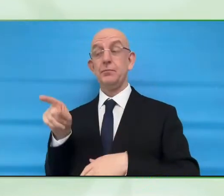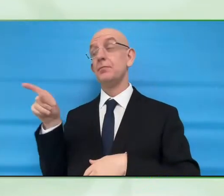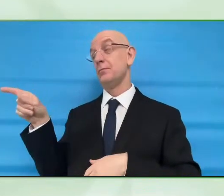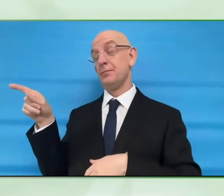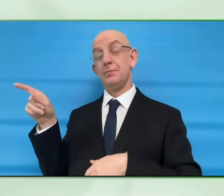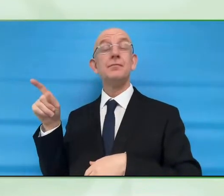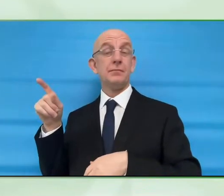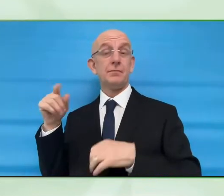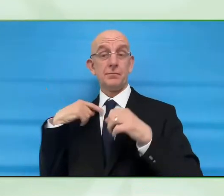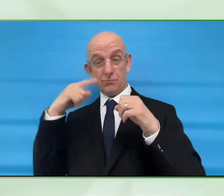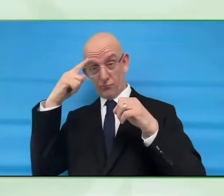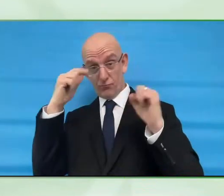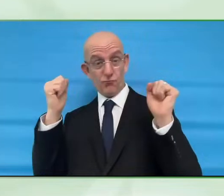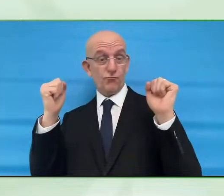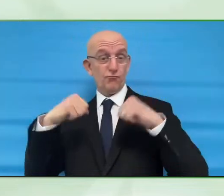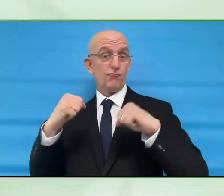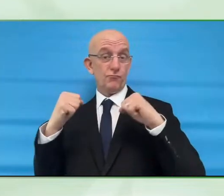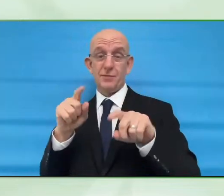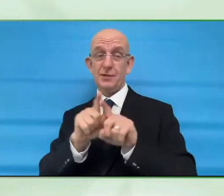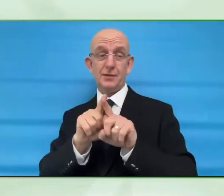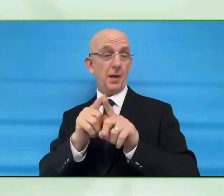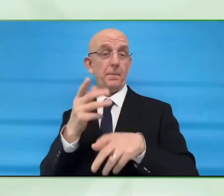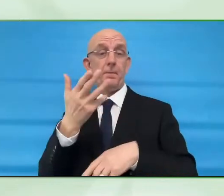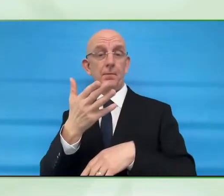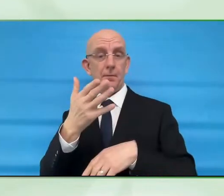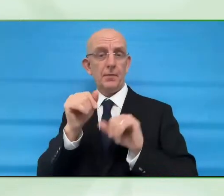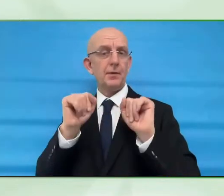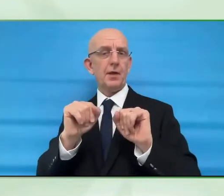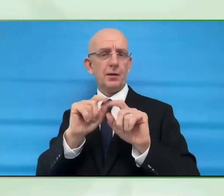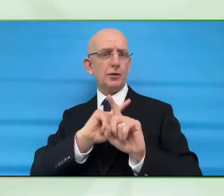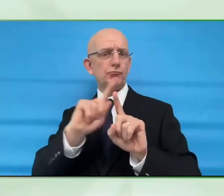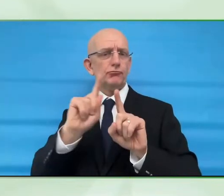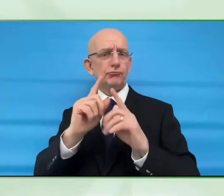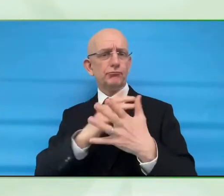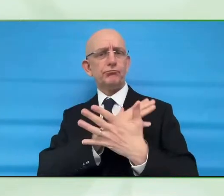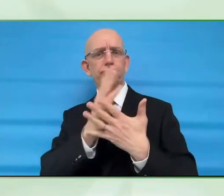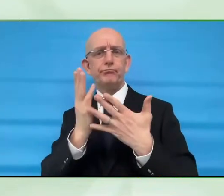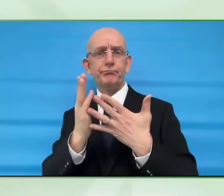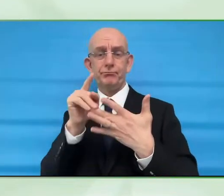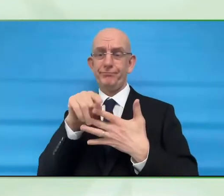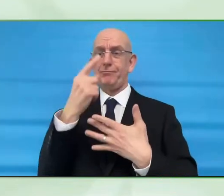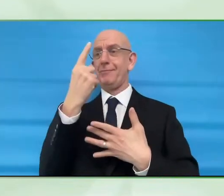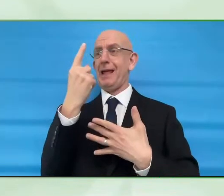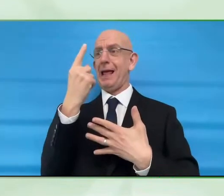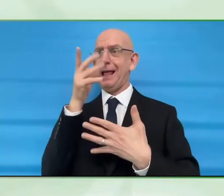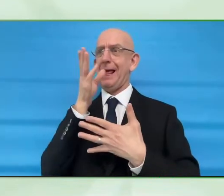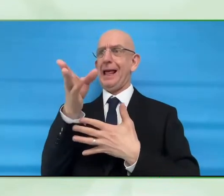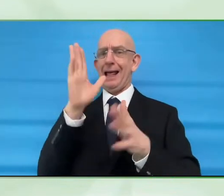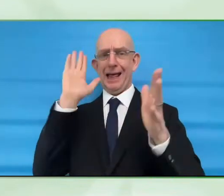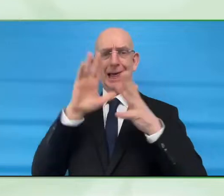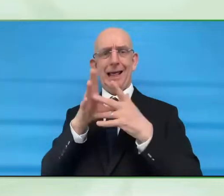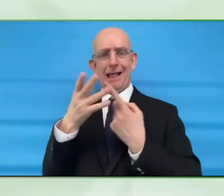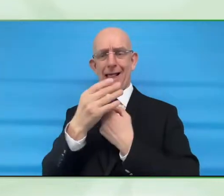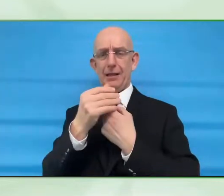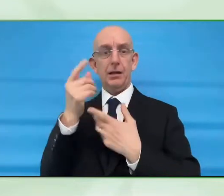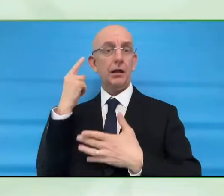Challenge your teachers, challenge your parents, challenge your friends to let you go out there and explore. And if something doesn't work, try a different way. I echo that, that's great.